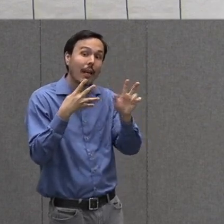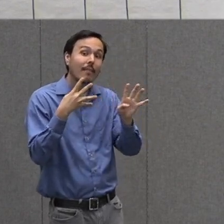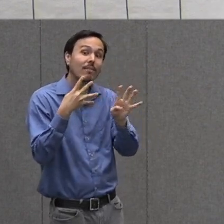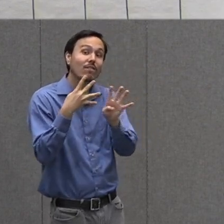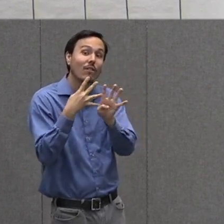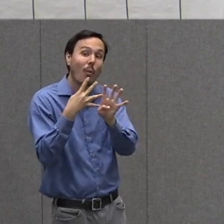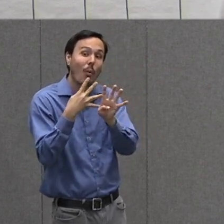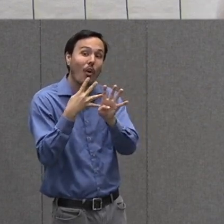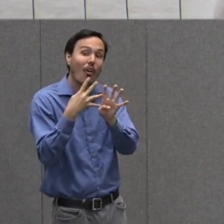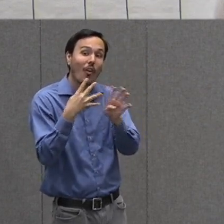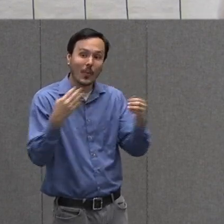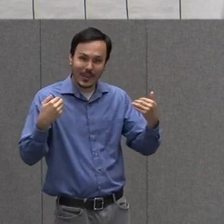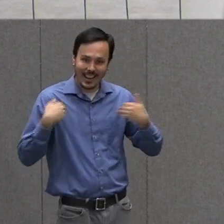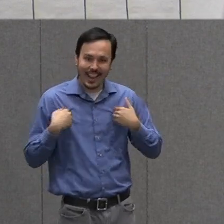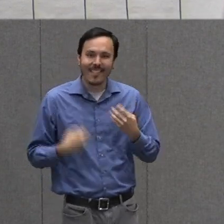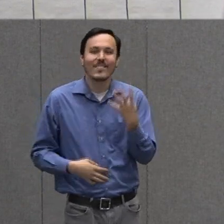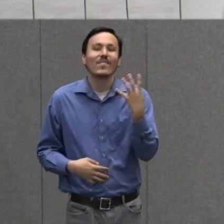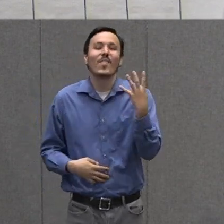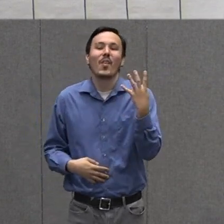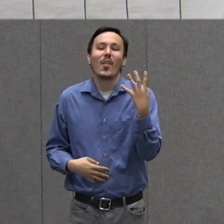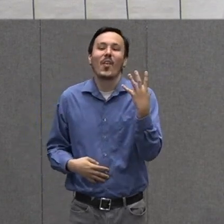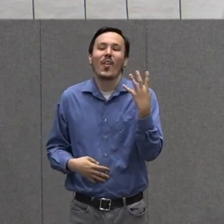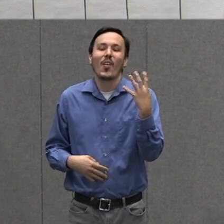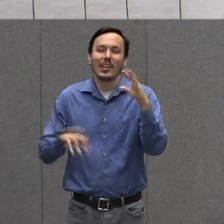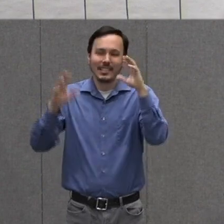There are four stanzas in this poem.